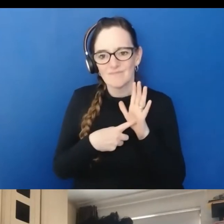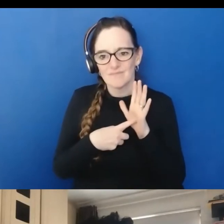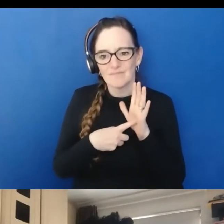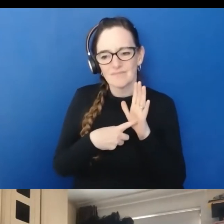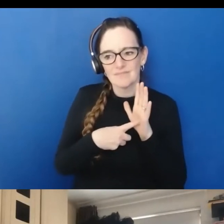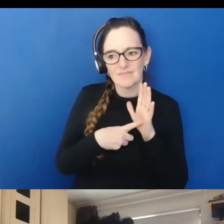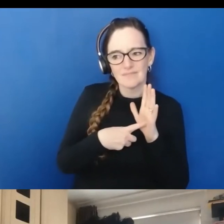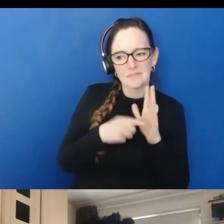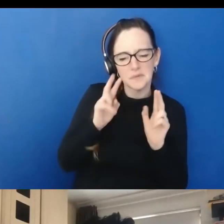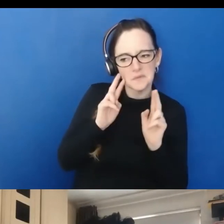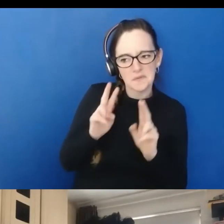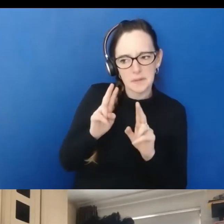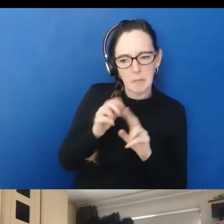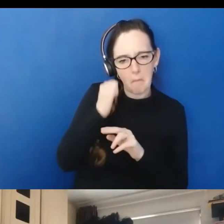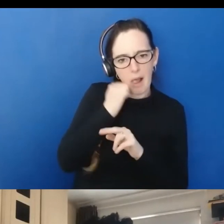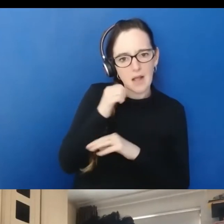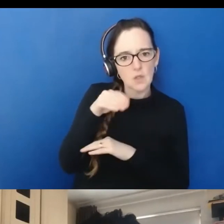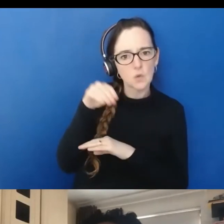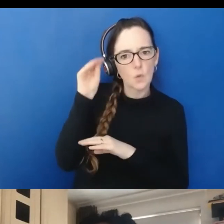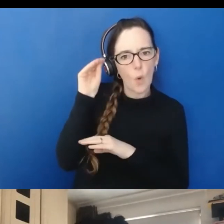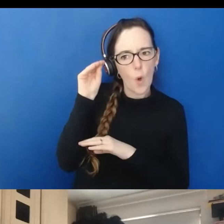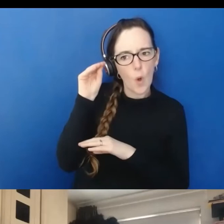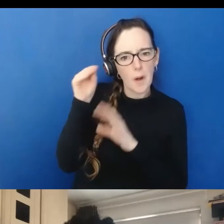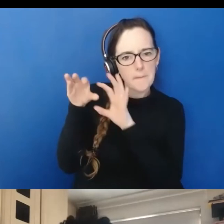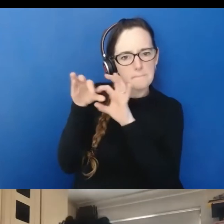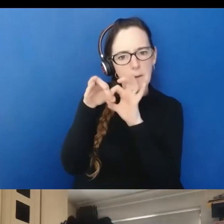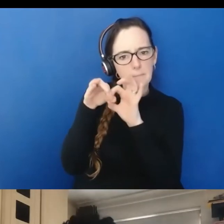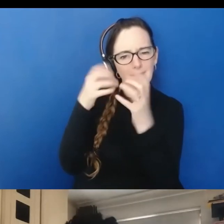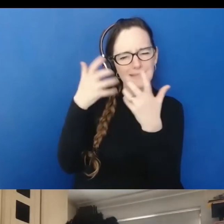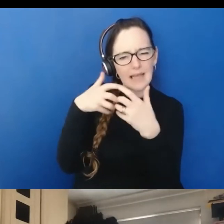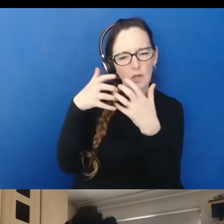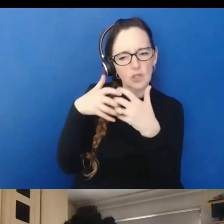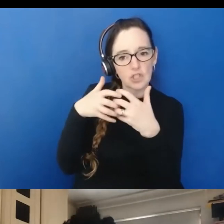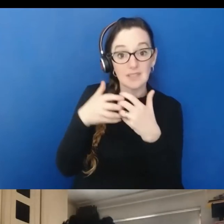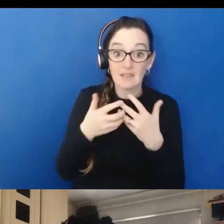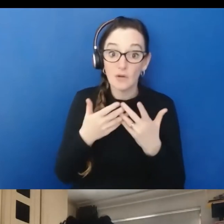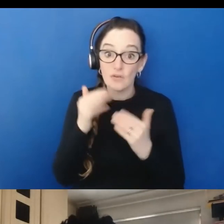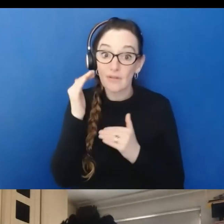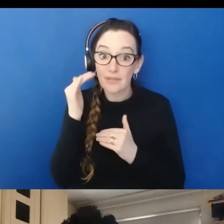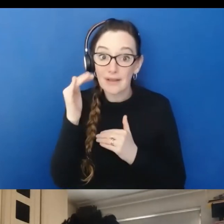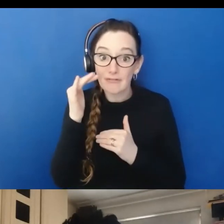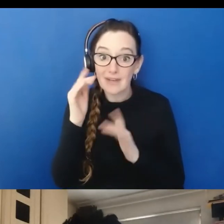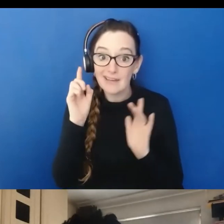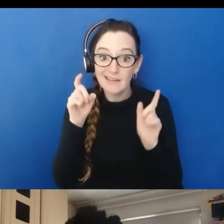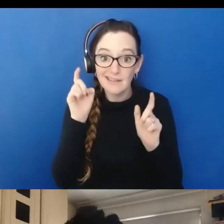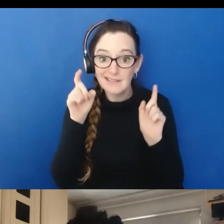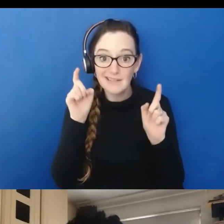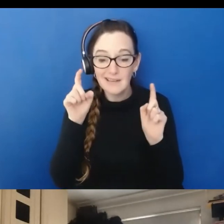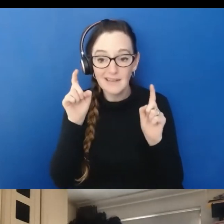is that a lot of theory and ideas that have come up around decentralisation,